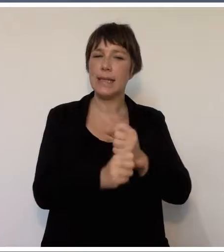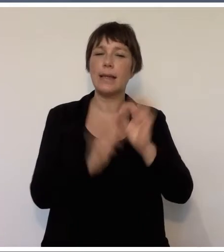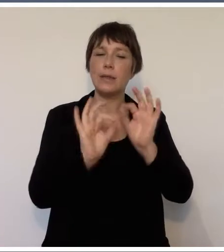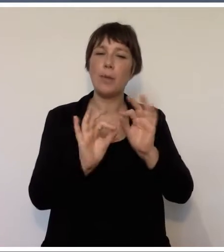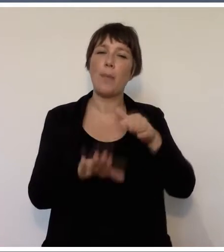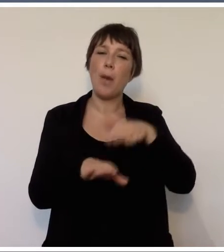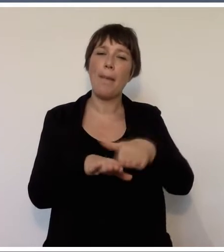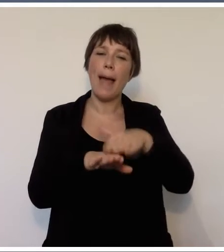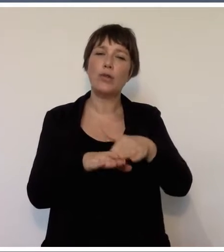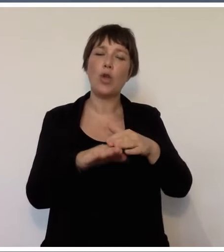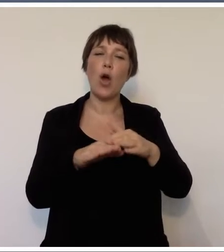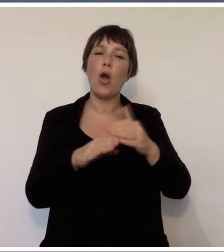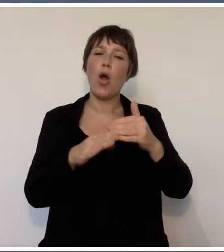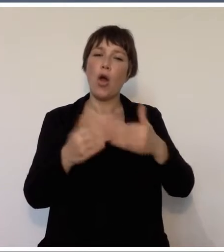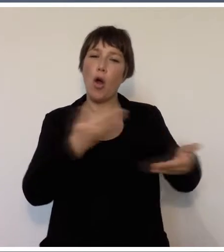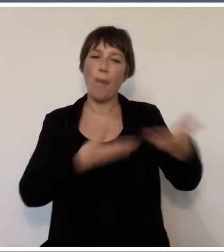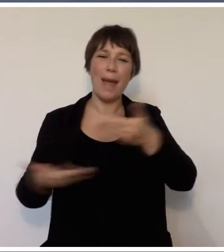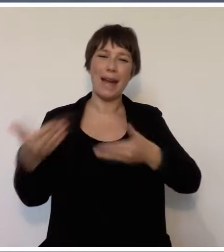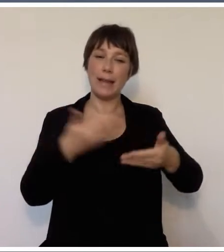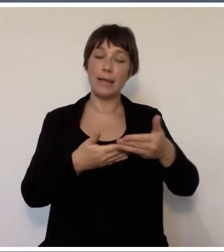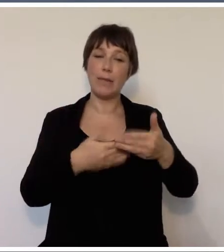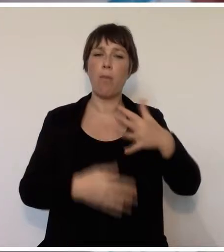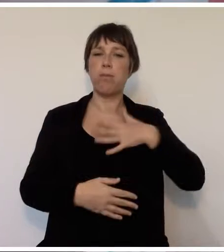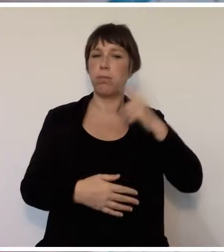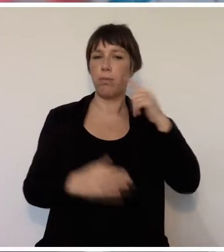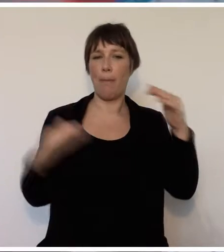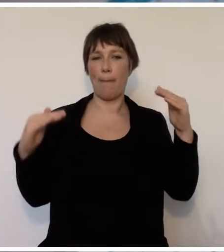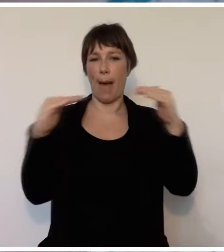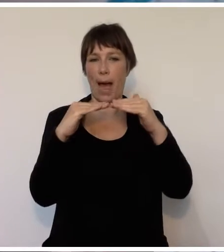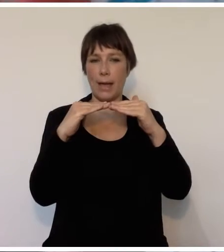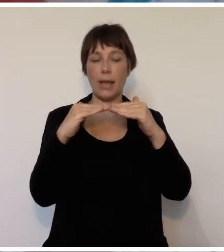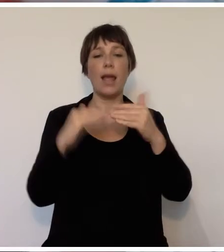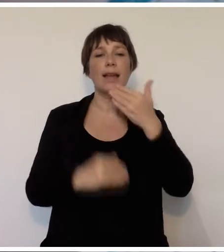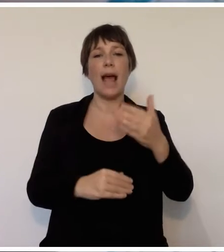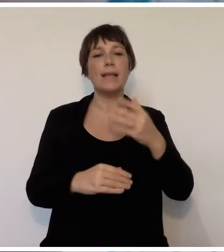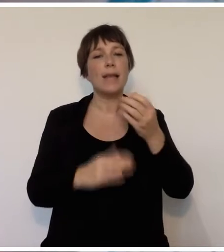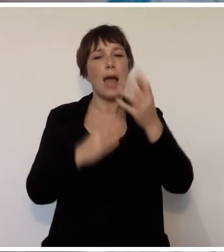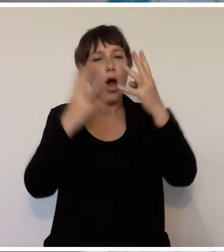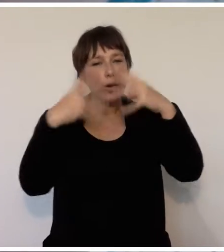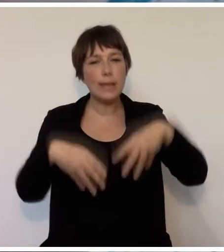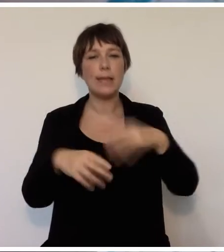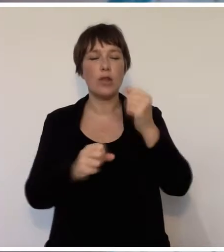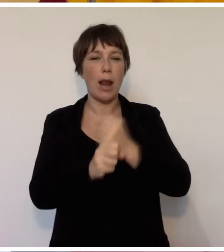the method and the process of the project can be summarized in a cooperative and peer learning path